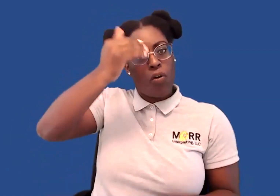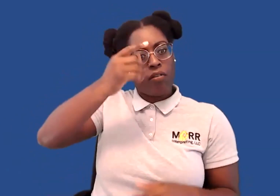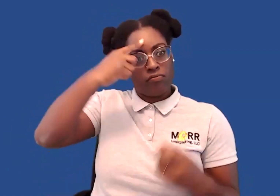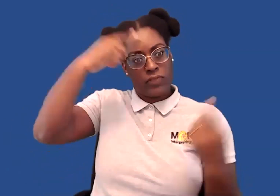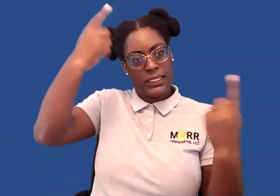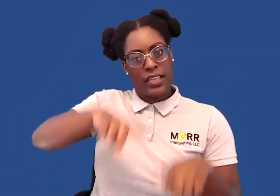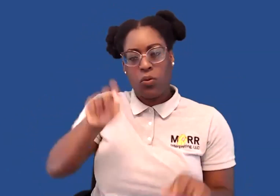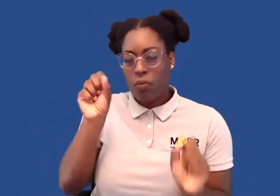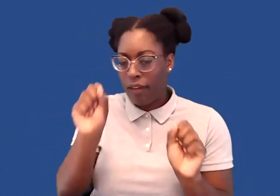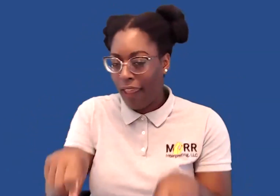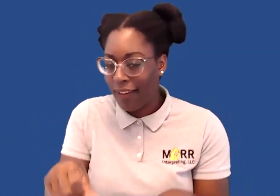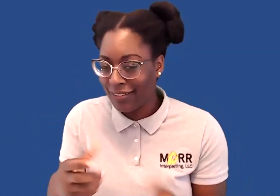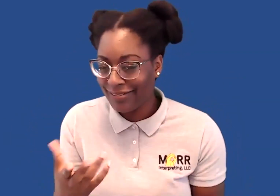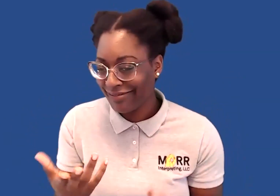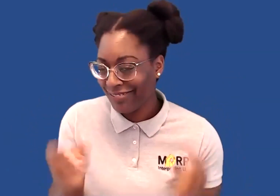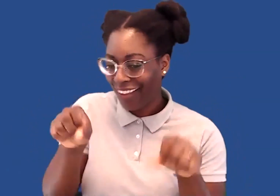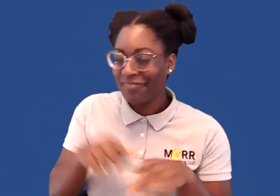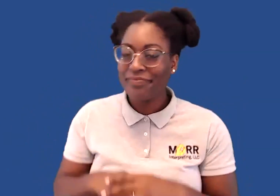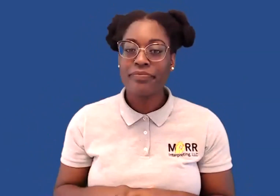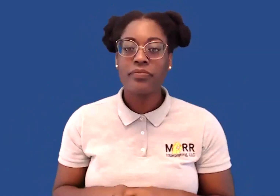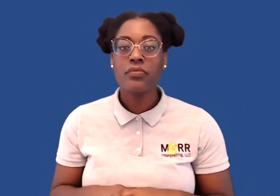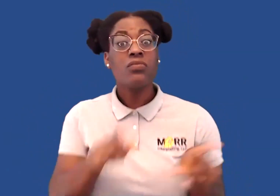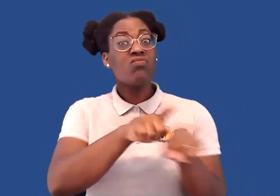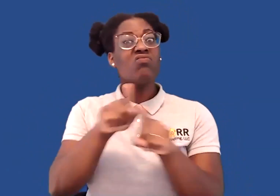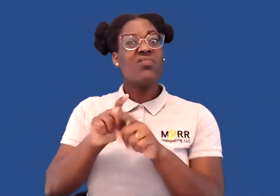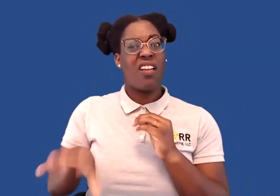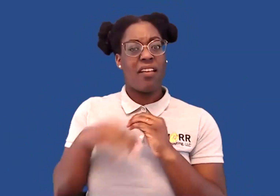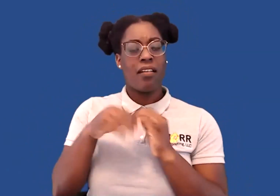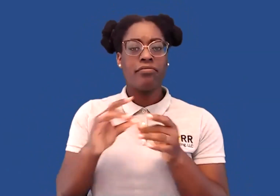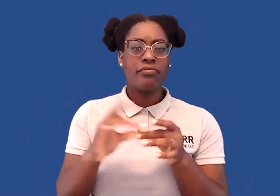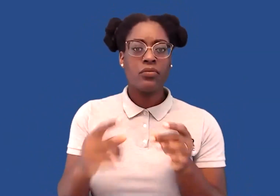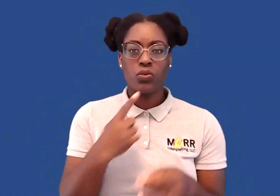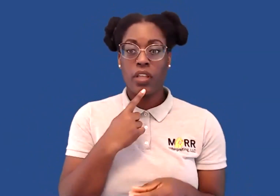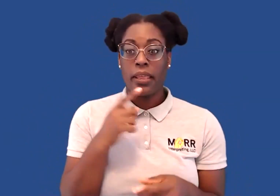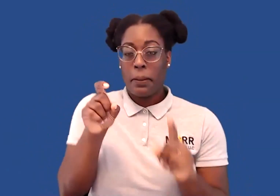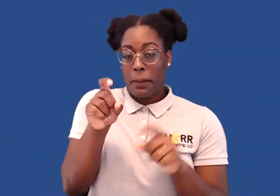I also would say that perhaps depending on where you store them